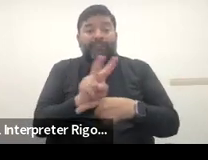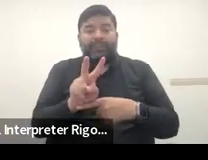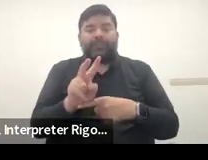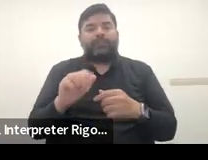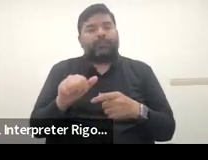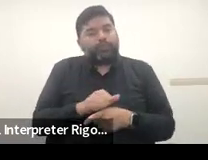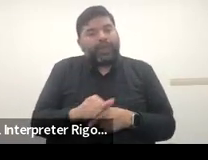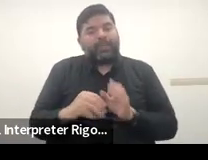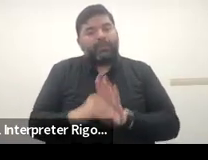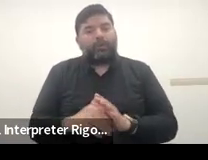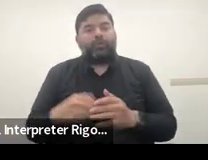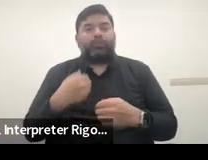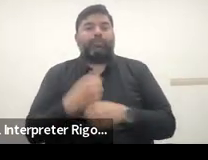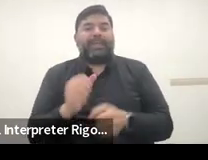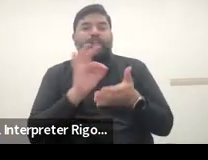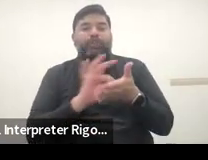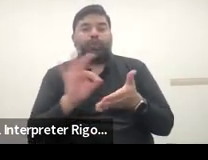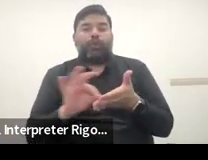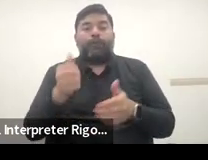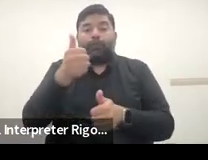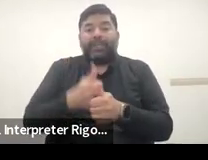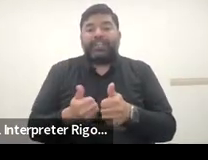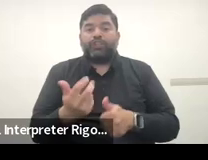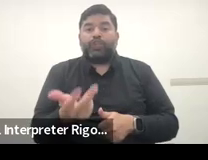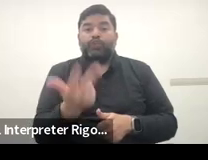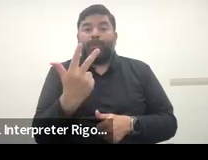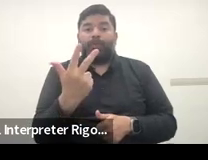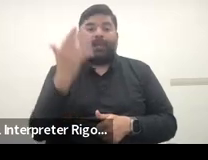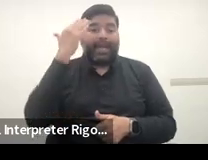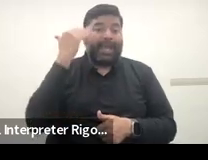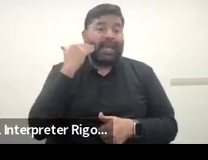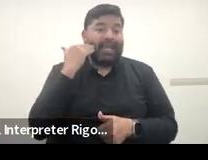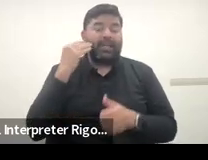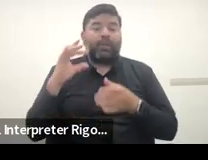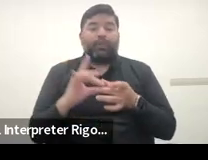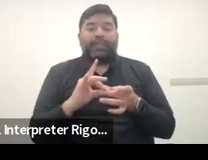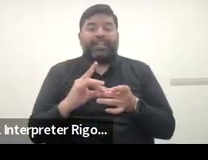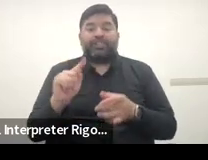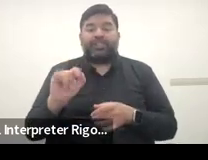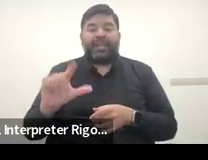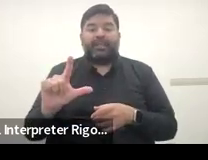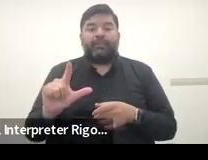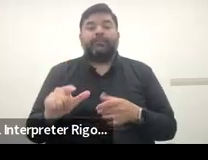produce a score for each triple (head, relation, tail) so again just give you an example like (cats, has